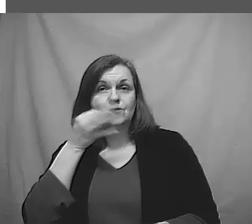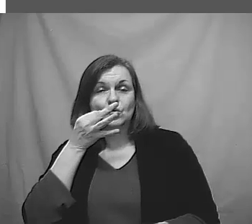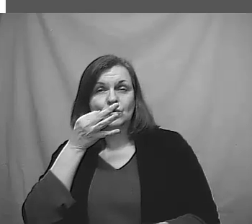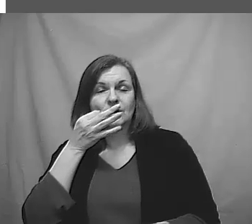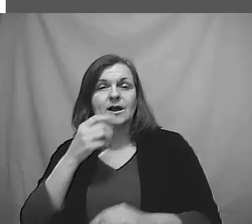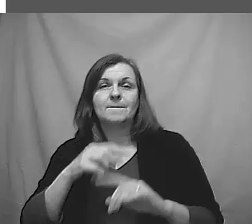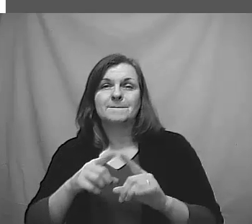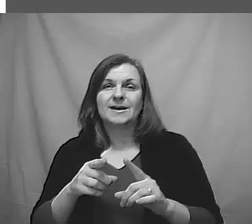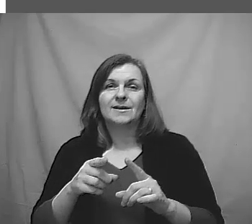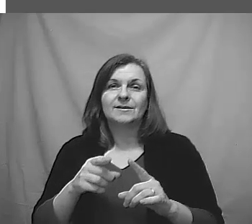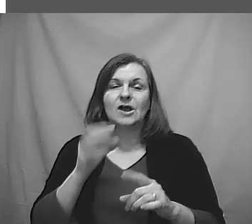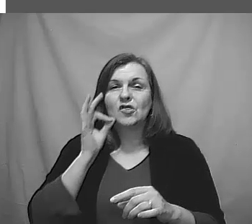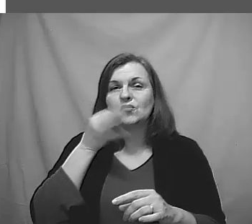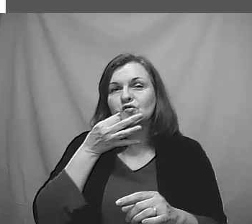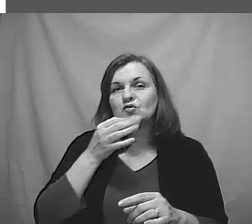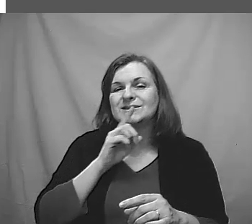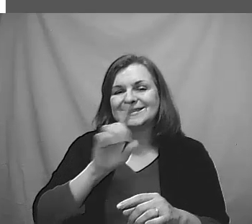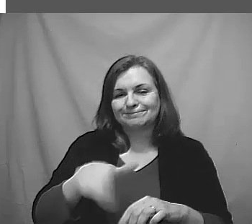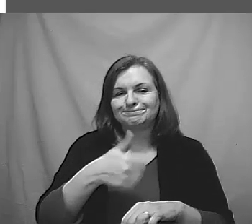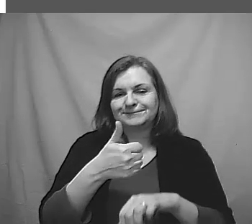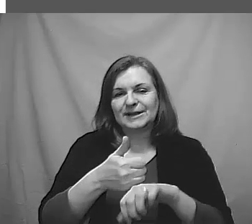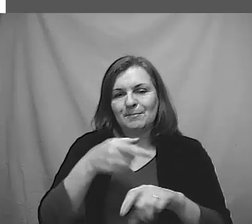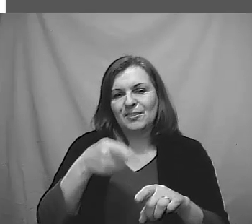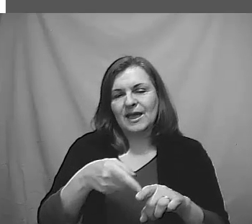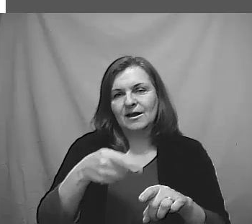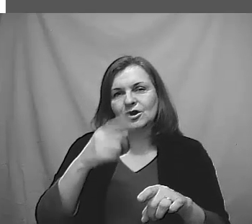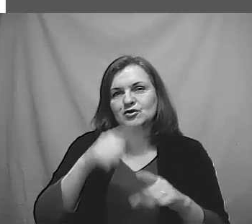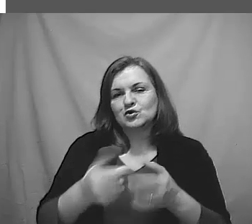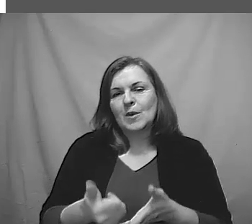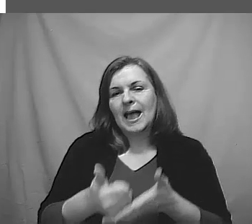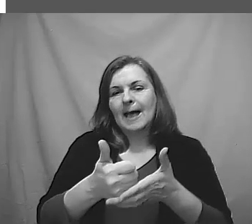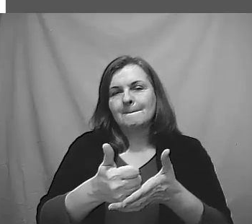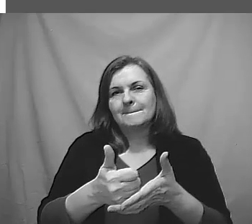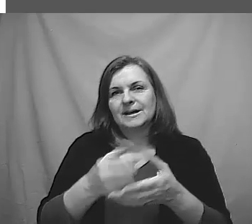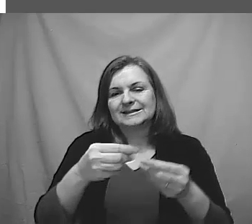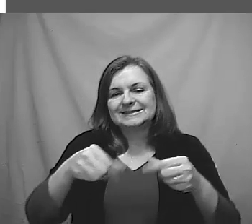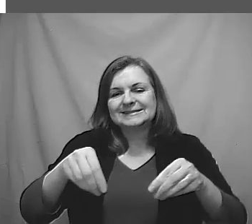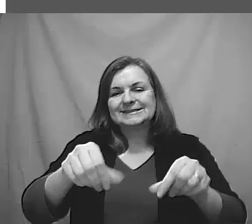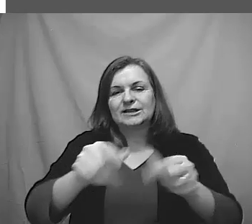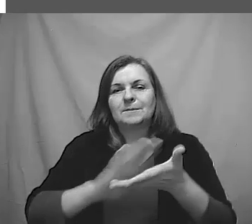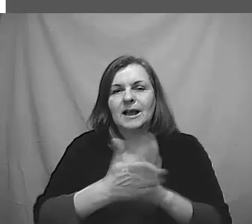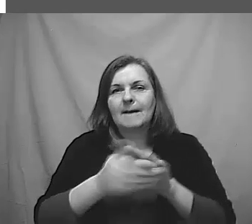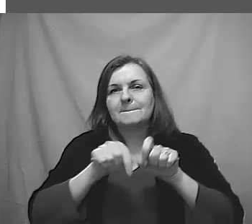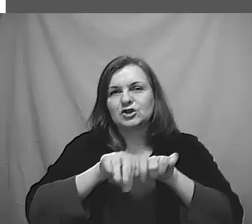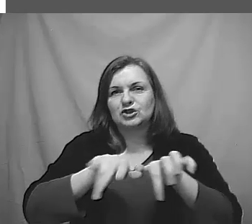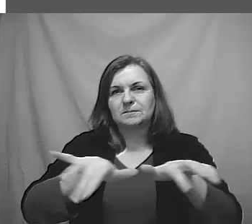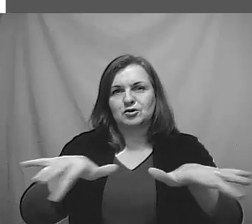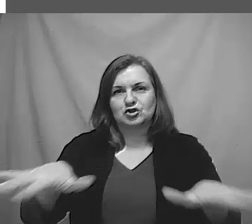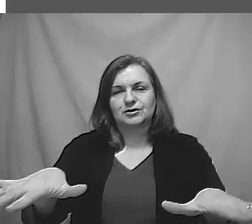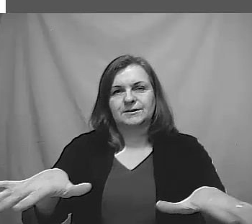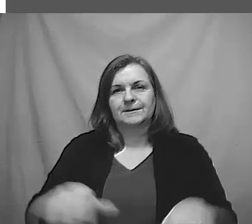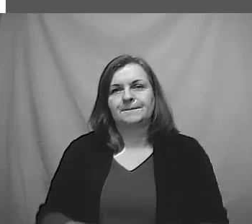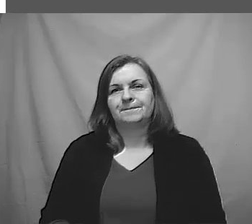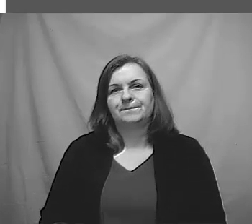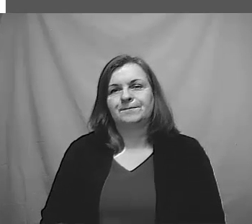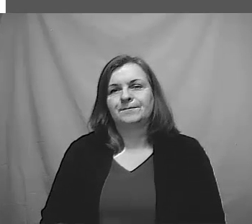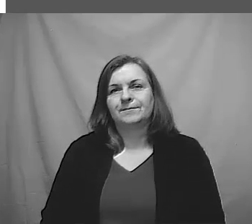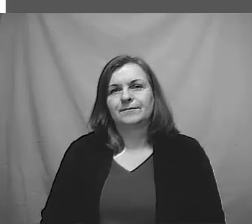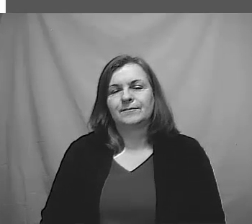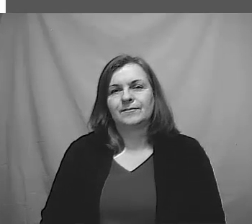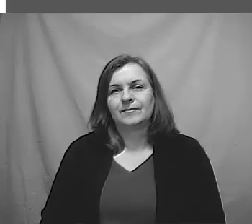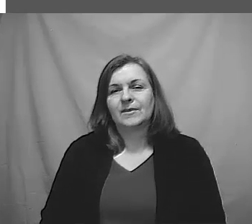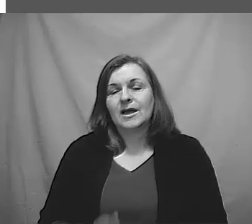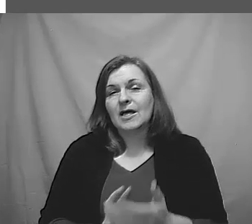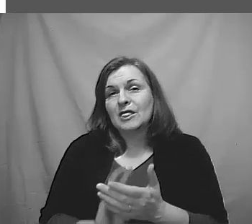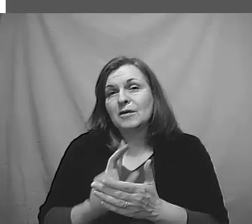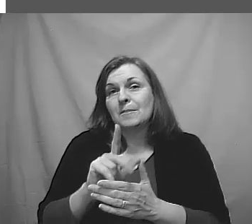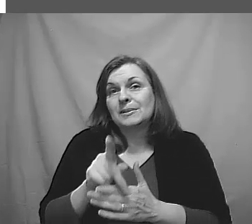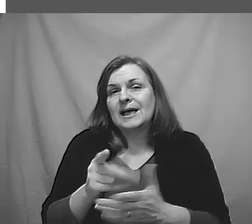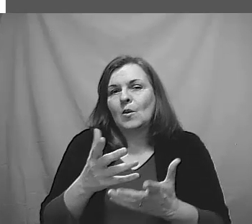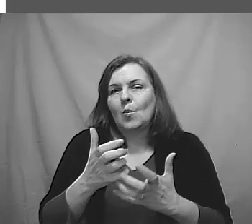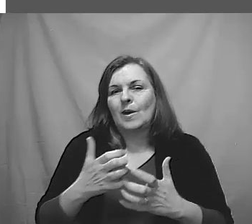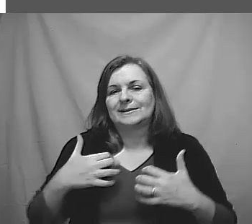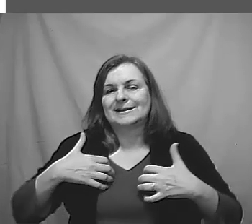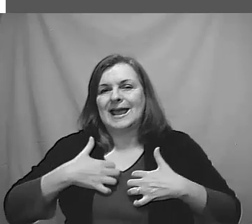but the fruit is really there and assigned to aid disbursal of the seeds that are on the inside so the plant is looking for something to come along